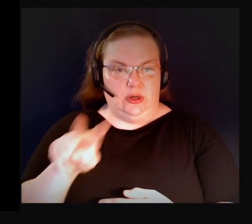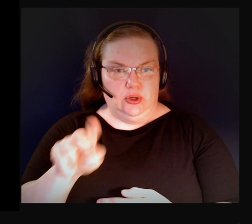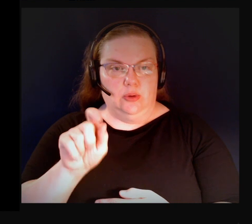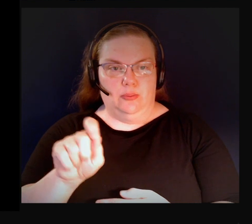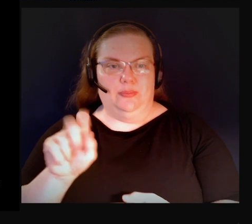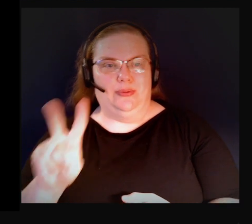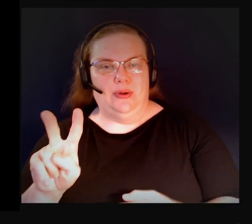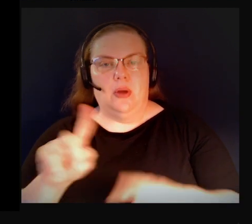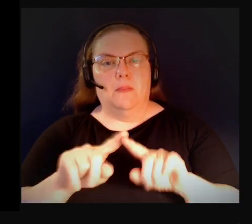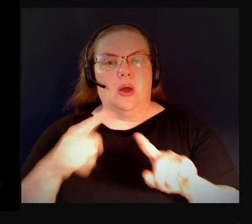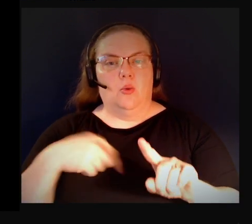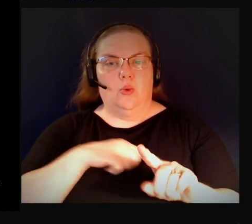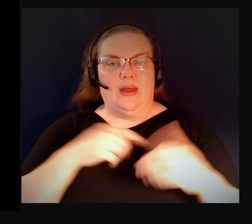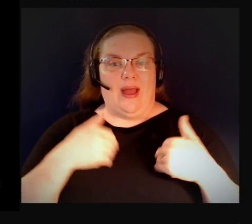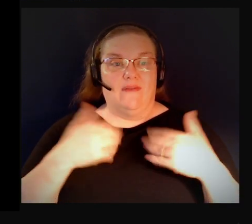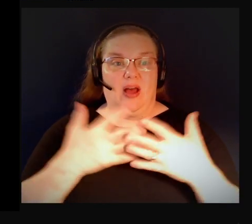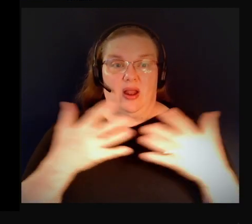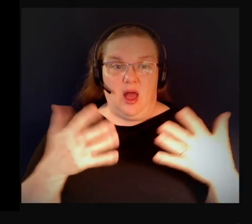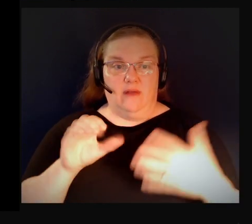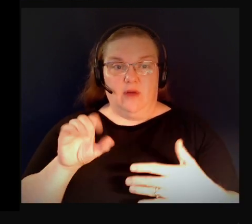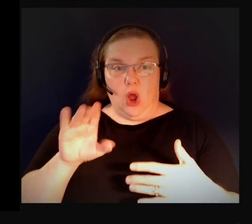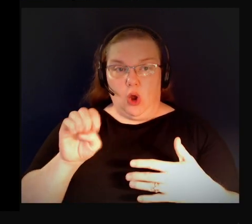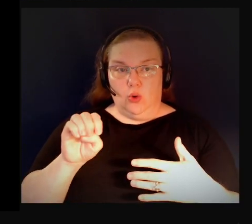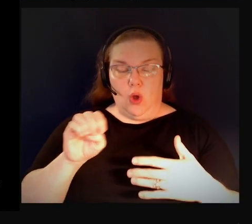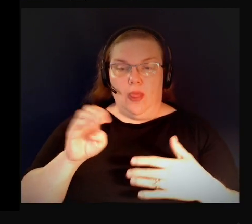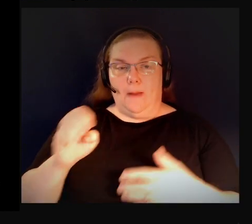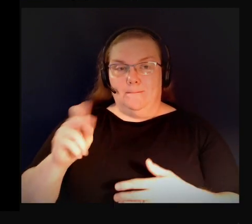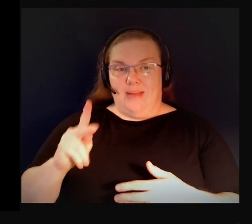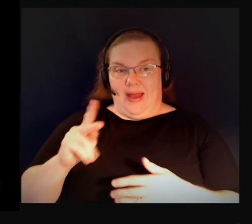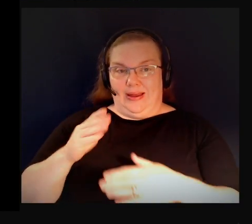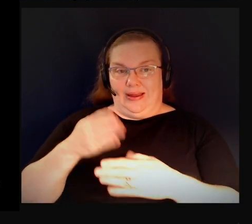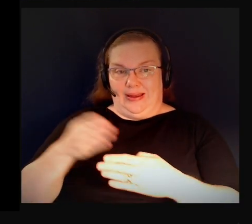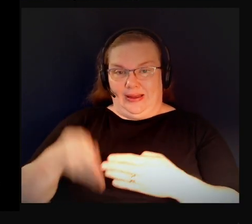as much as possible in the backend, these improvements also benefit Xbox platforms.